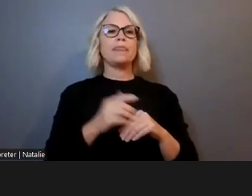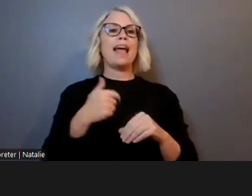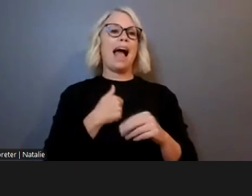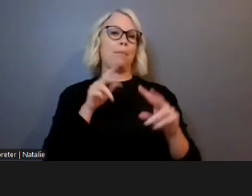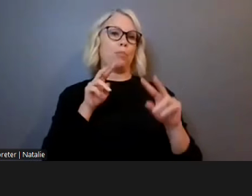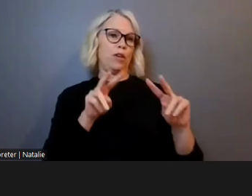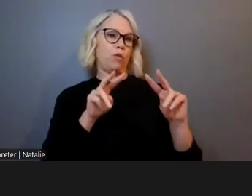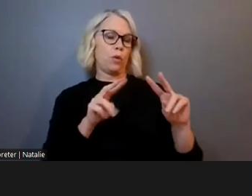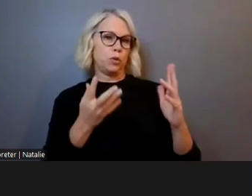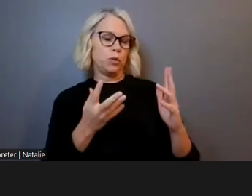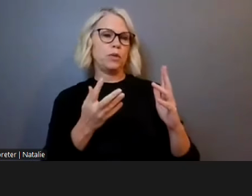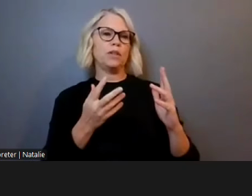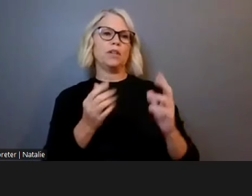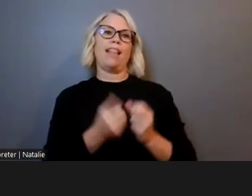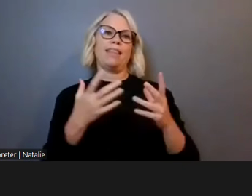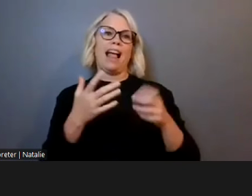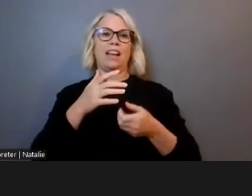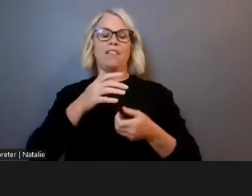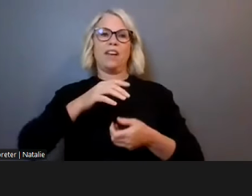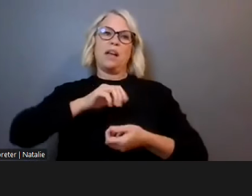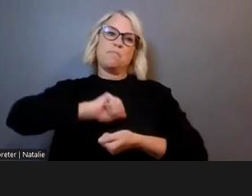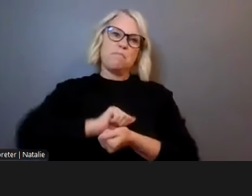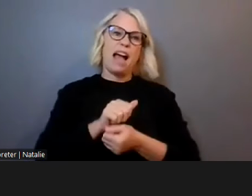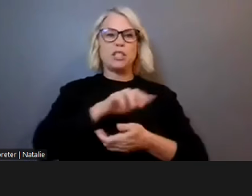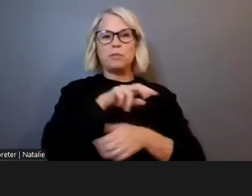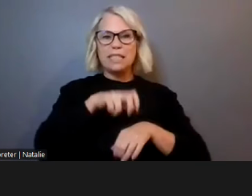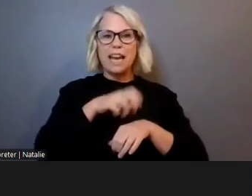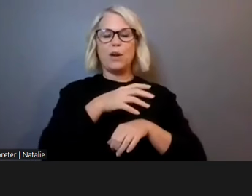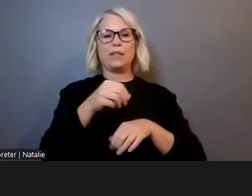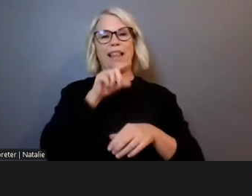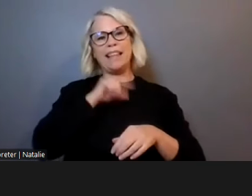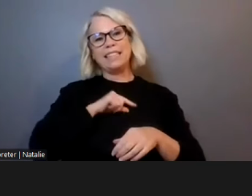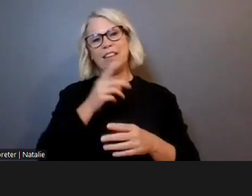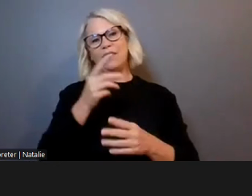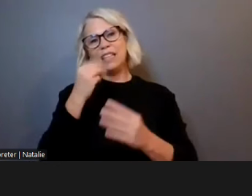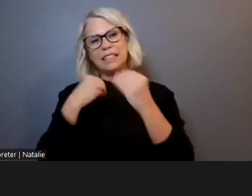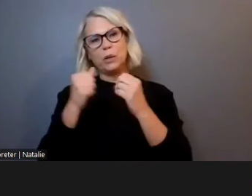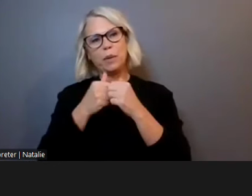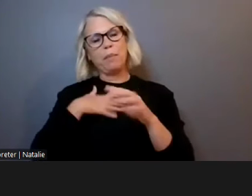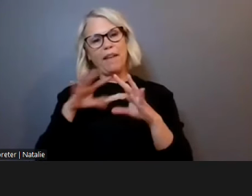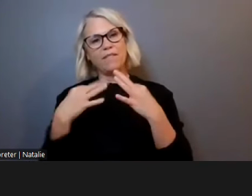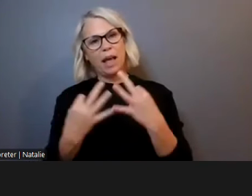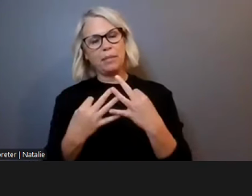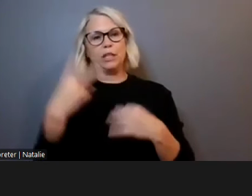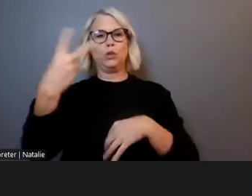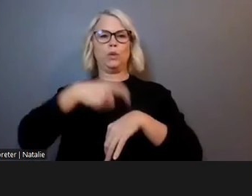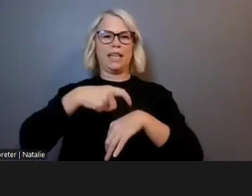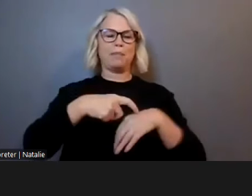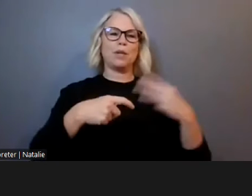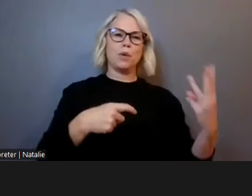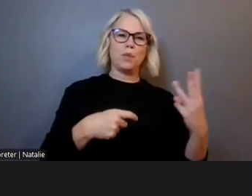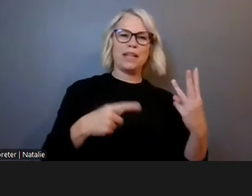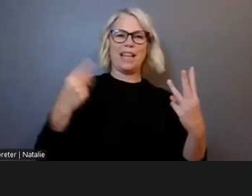forward to tons of mashed potatoes and Thanksgiving dinner with my family, on Wednesday and Thursday.